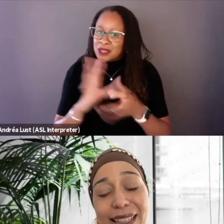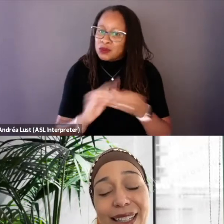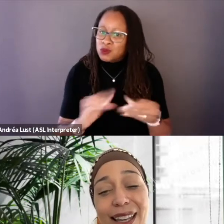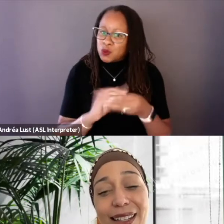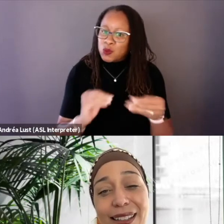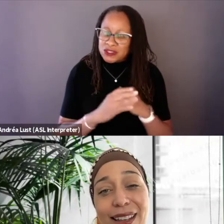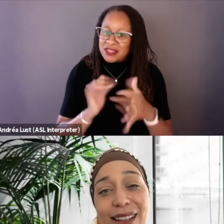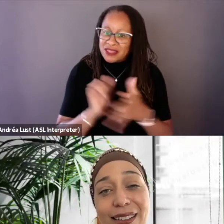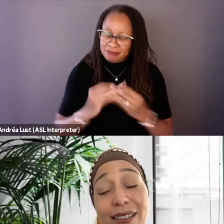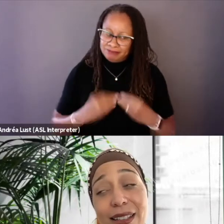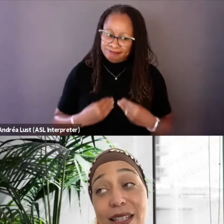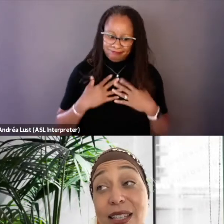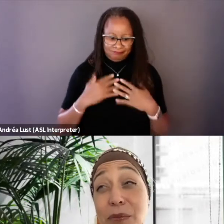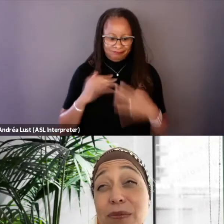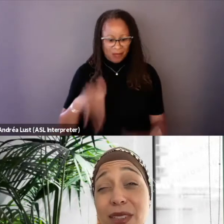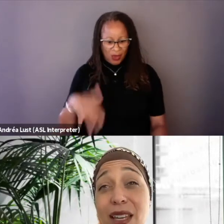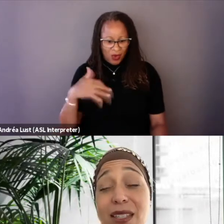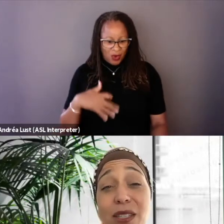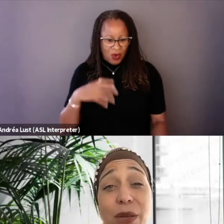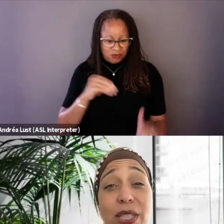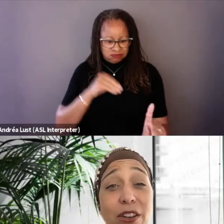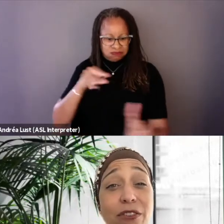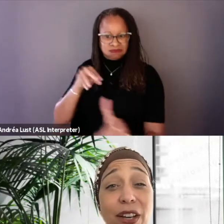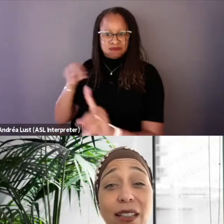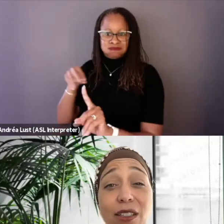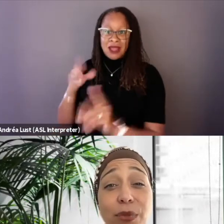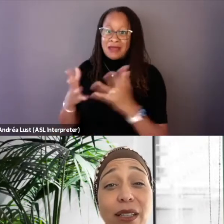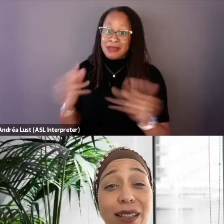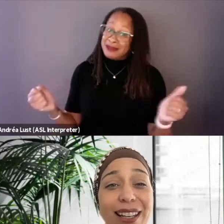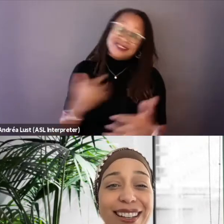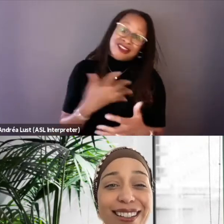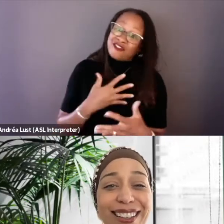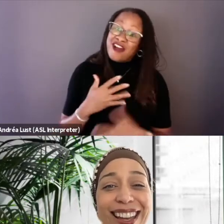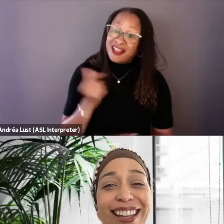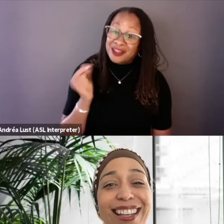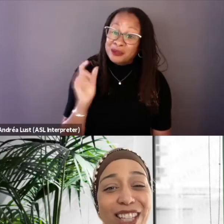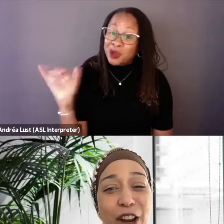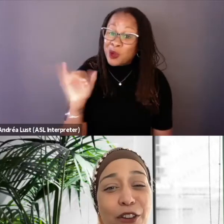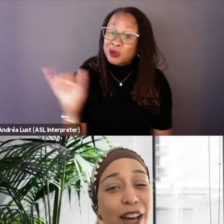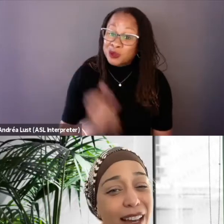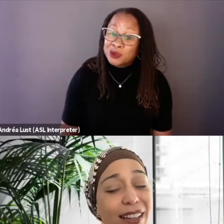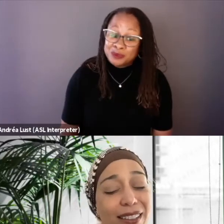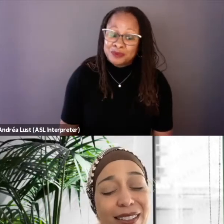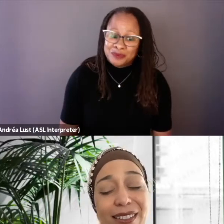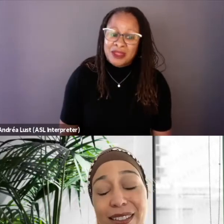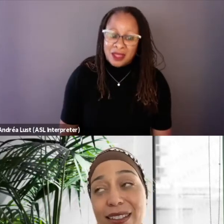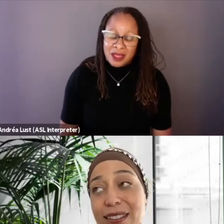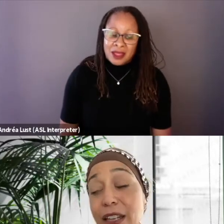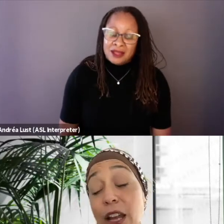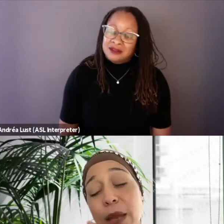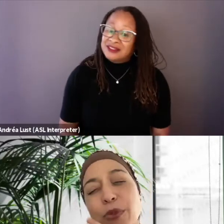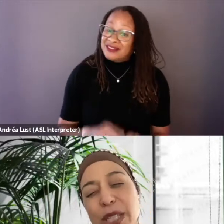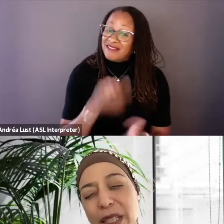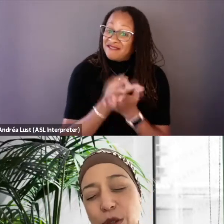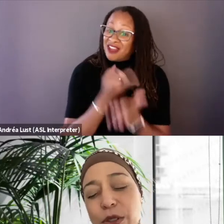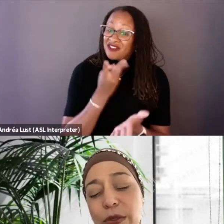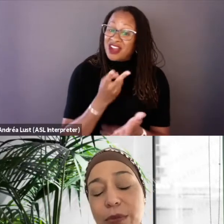And in some cases maybe terrify a little bit, terrify and present the truth,